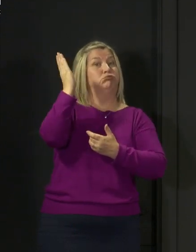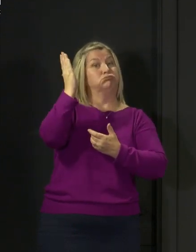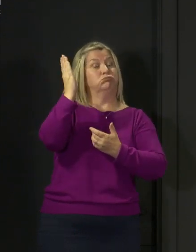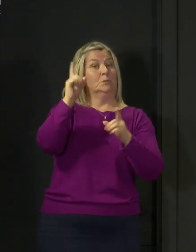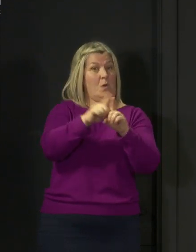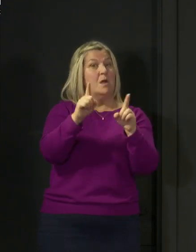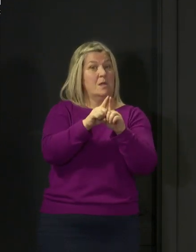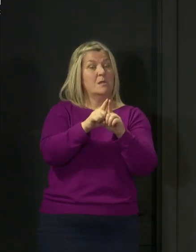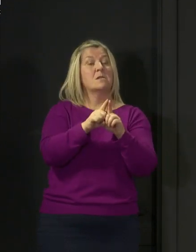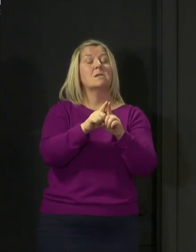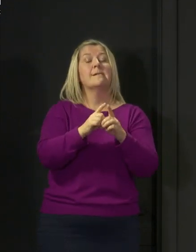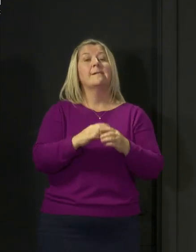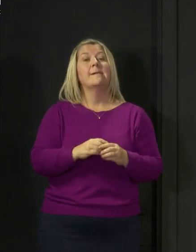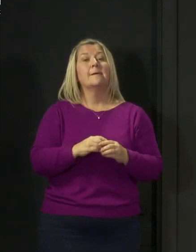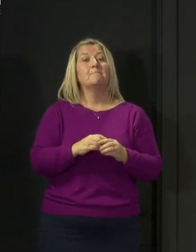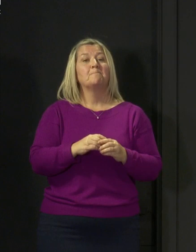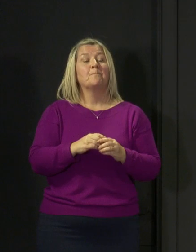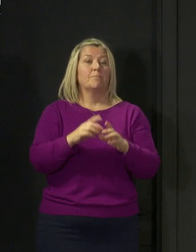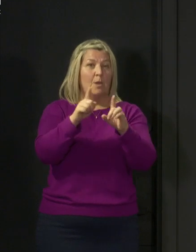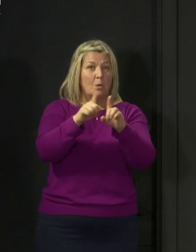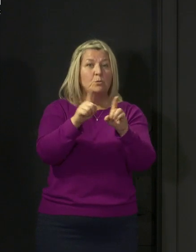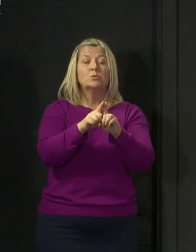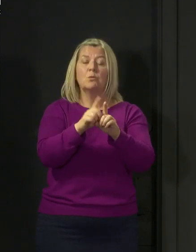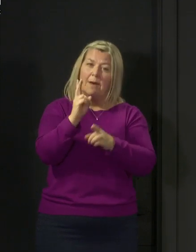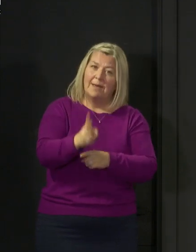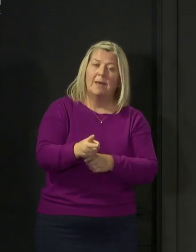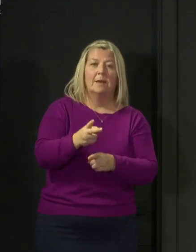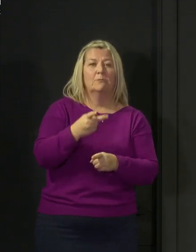and I will end with the point I made in my opening statement today. We are all desperate